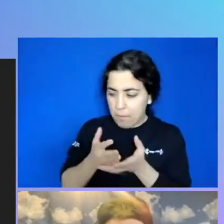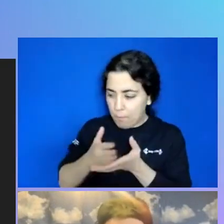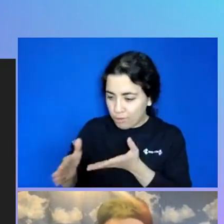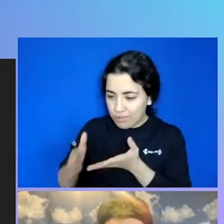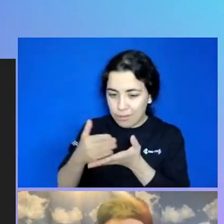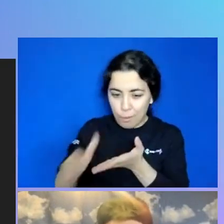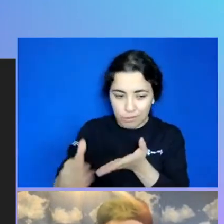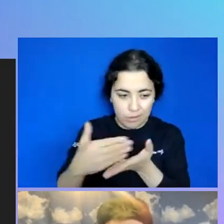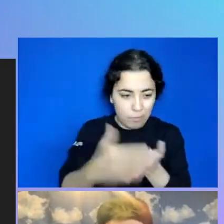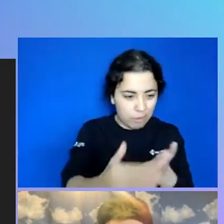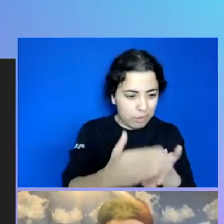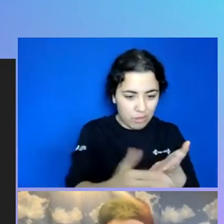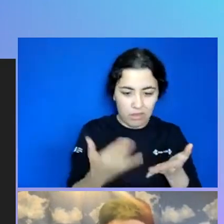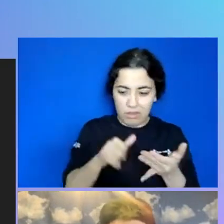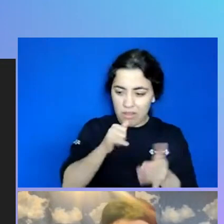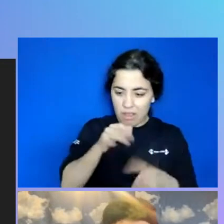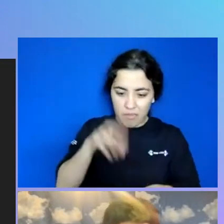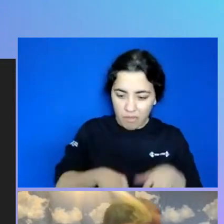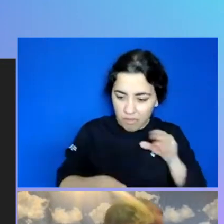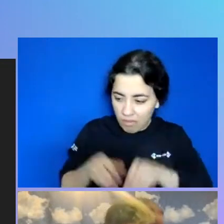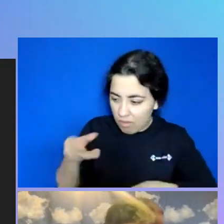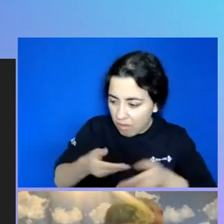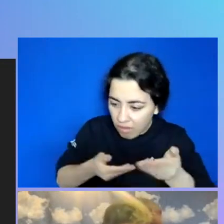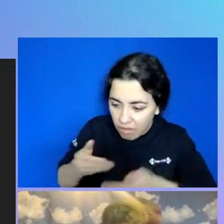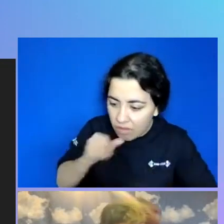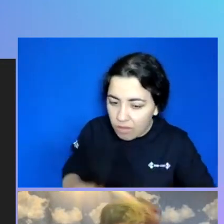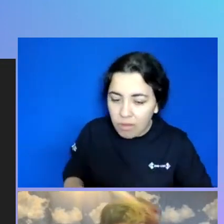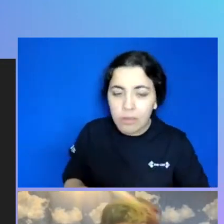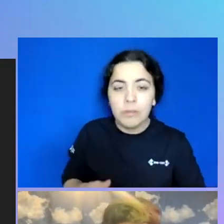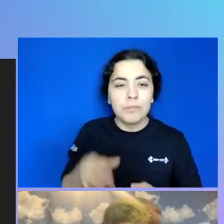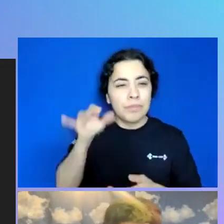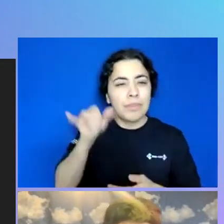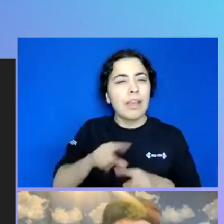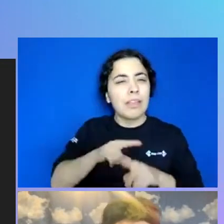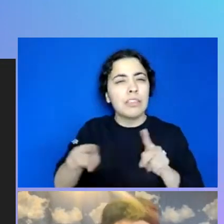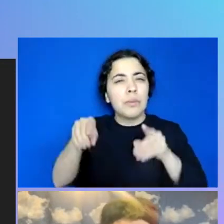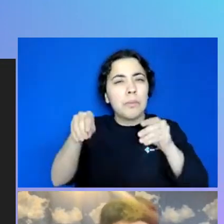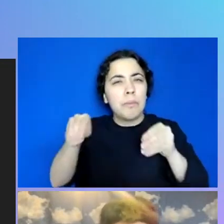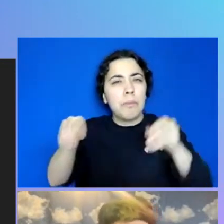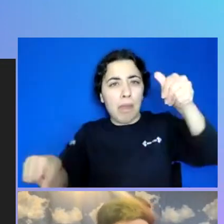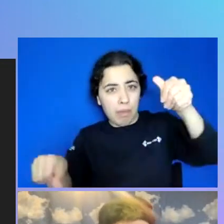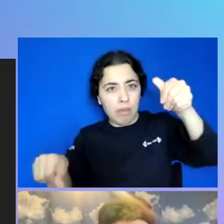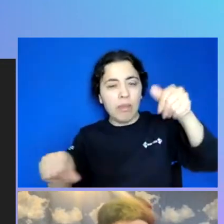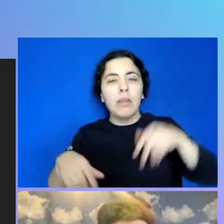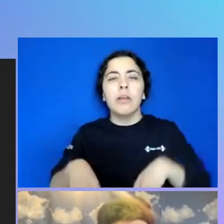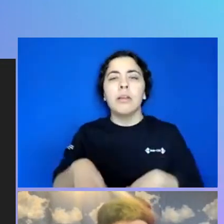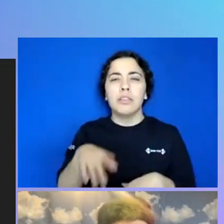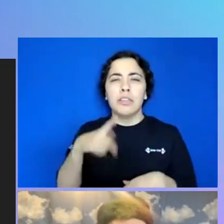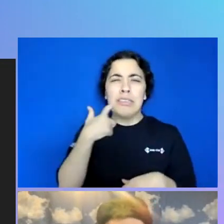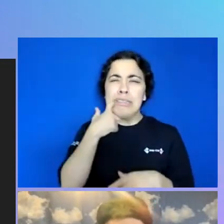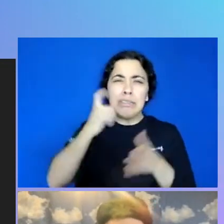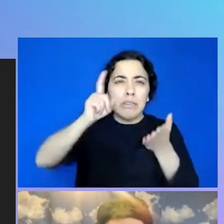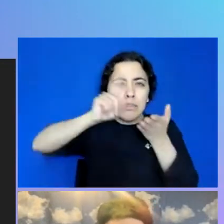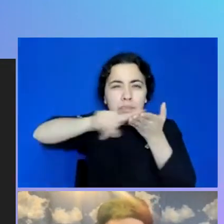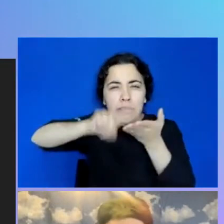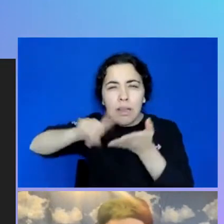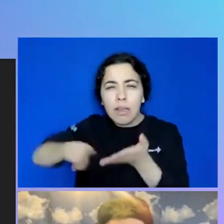rates, it's, um, there's a webaim study. And the third one